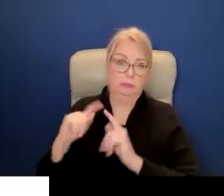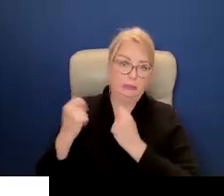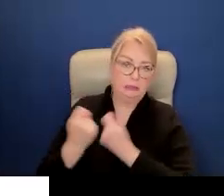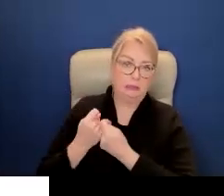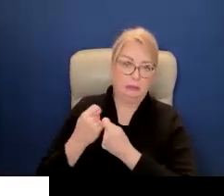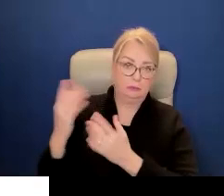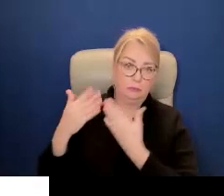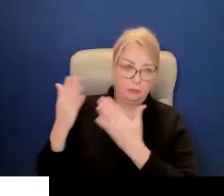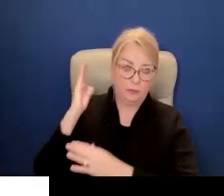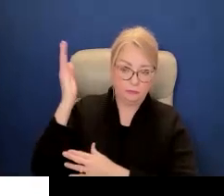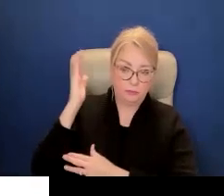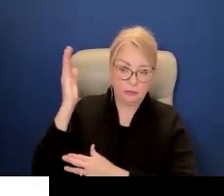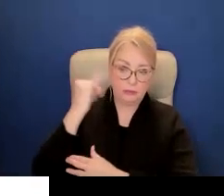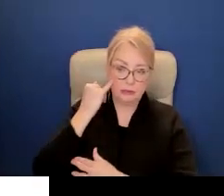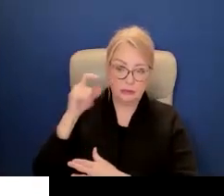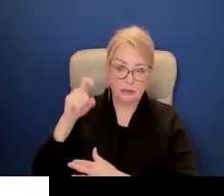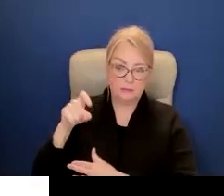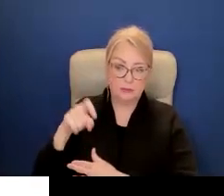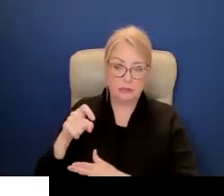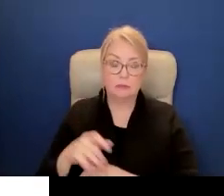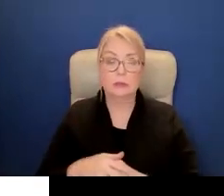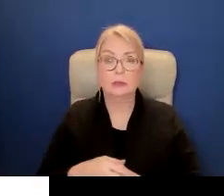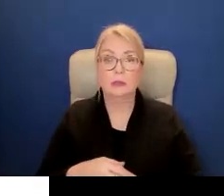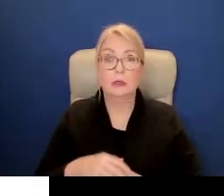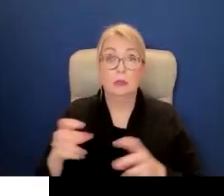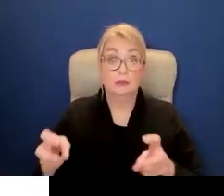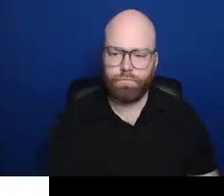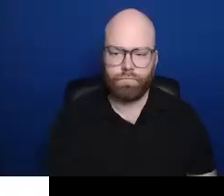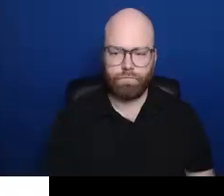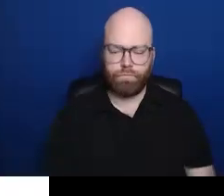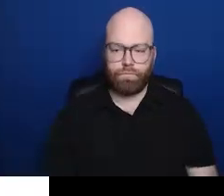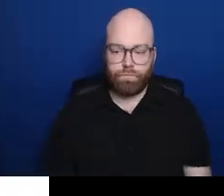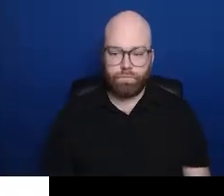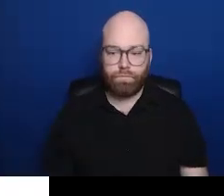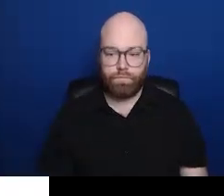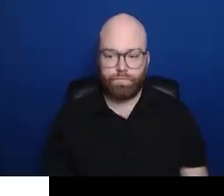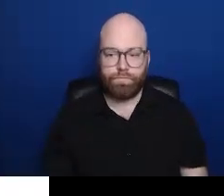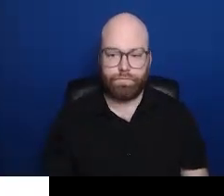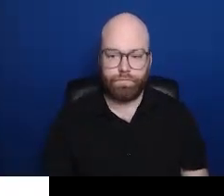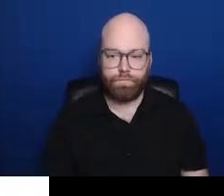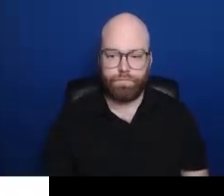Also, like I said before, if the person is an immediate relative,